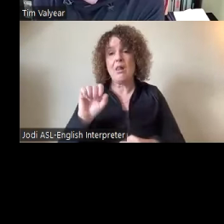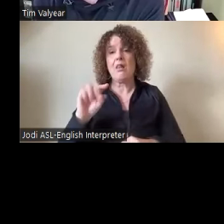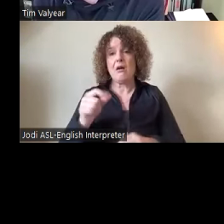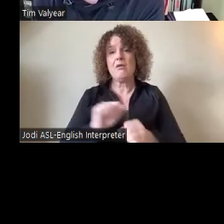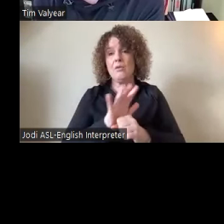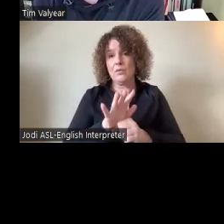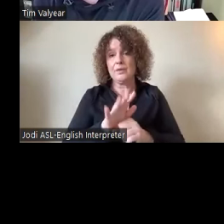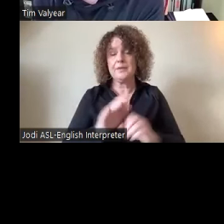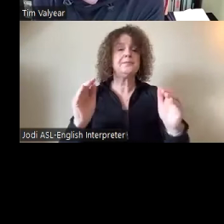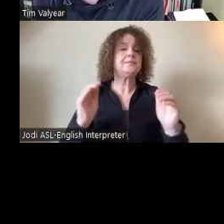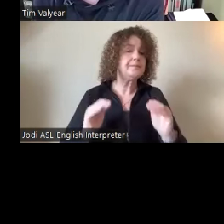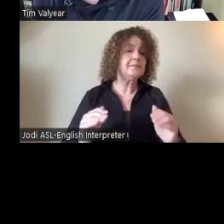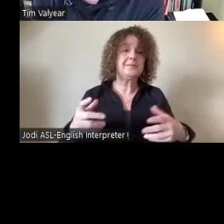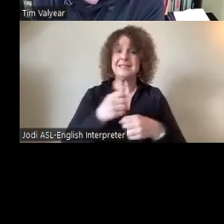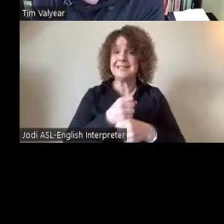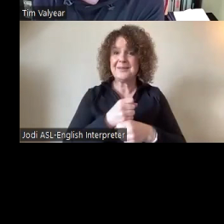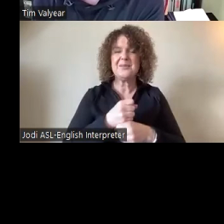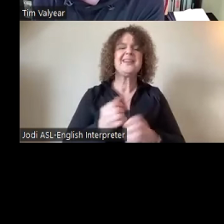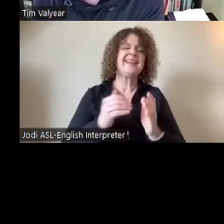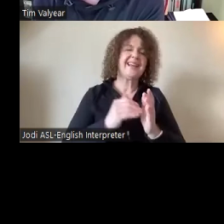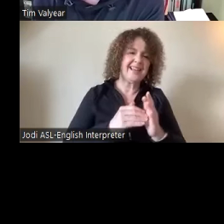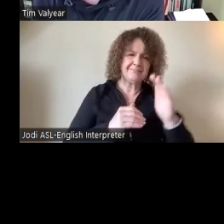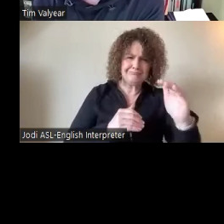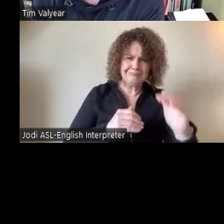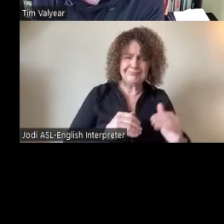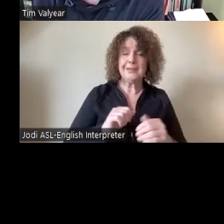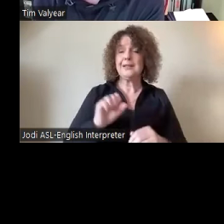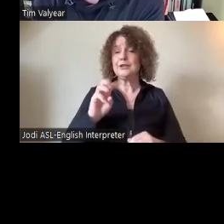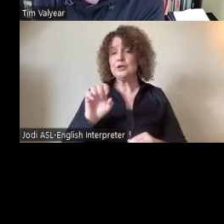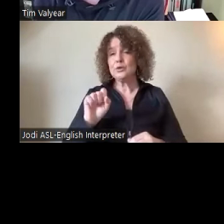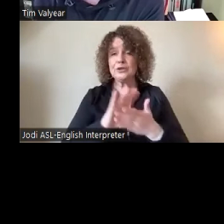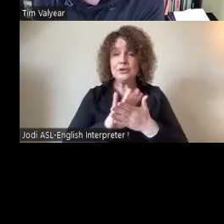based on their interaction with COVID